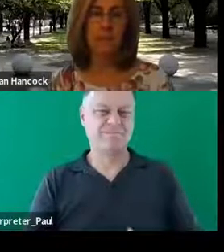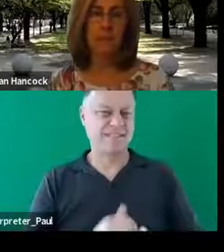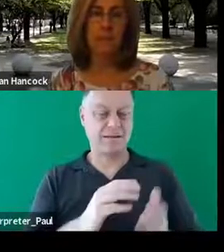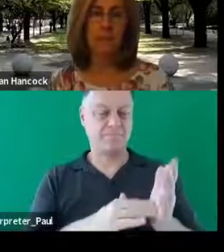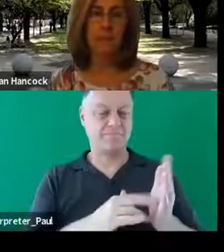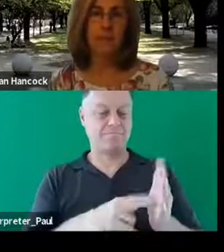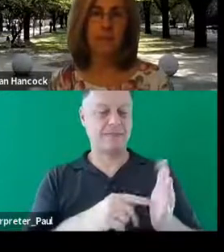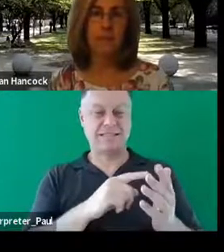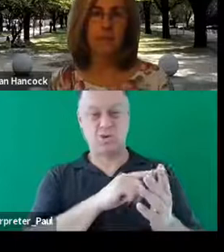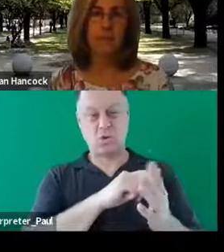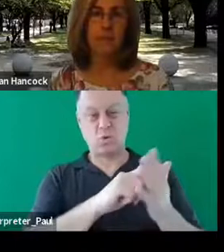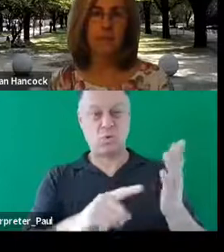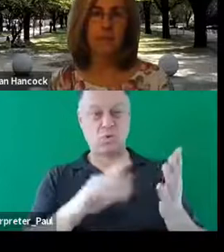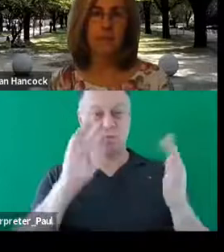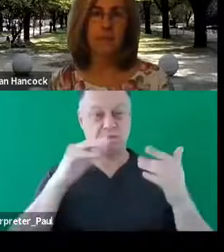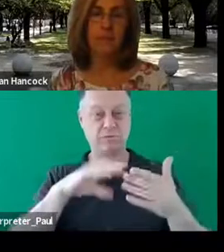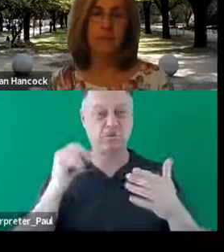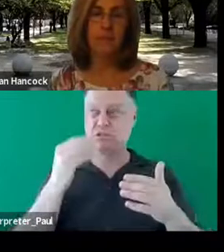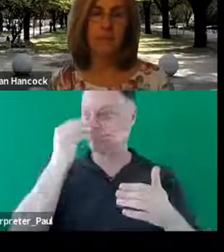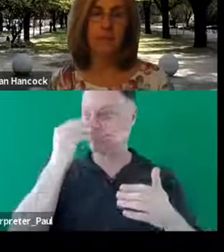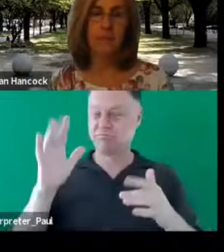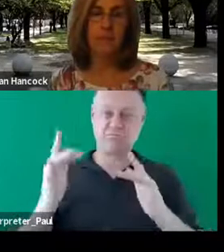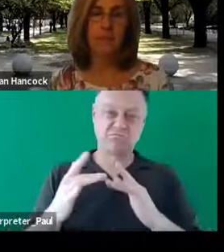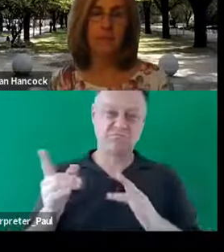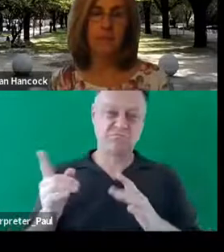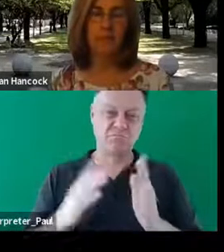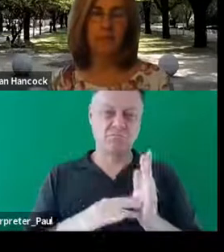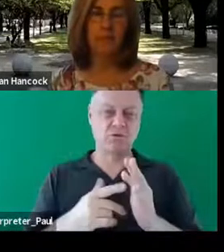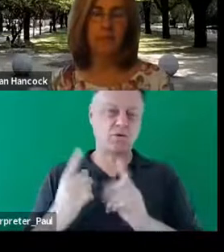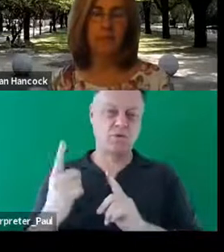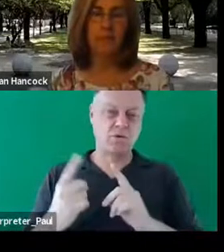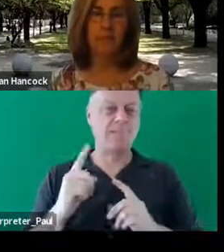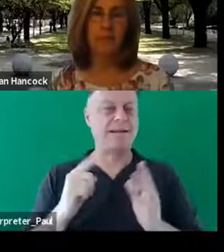of engaged with that contact, although I think we’ve seen a bit of a shift this year